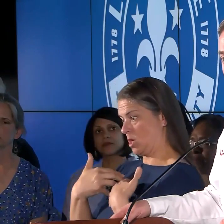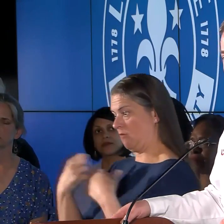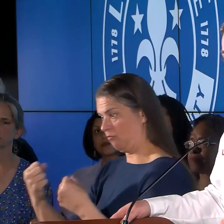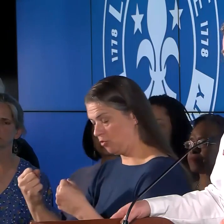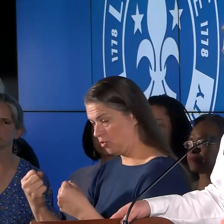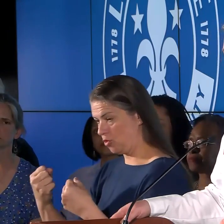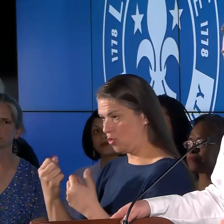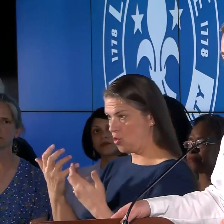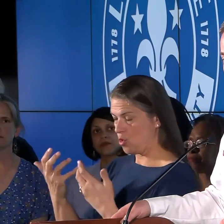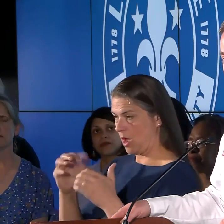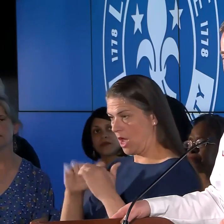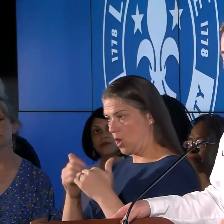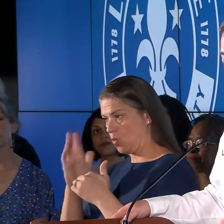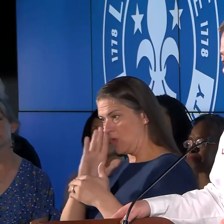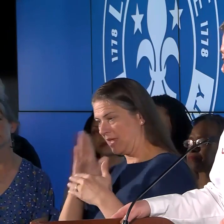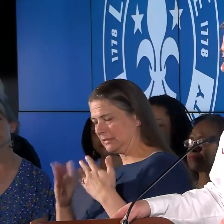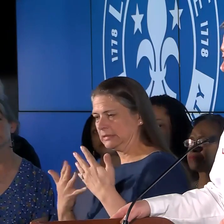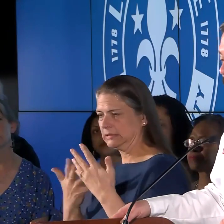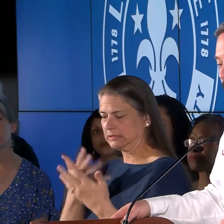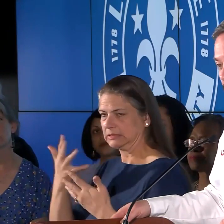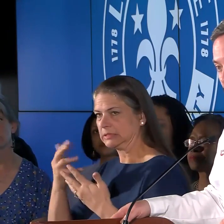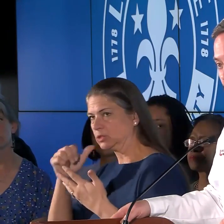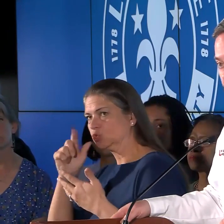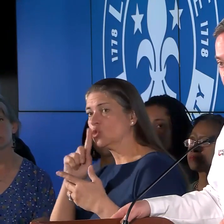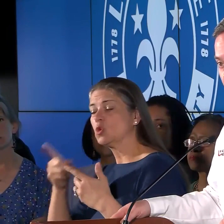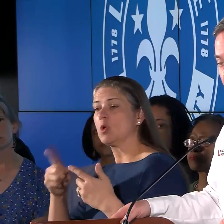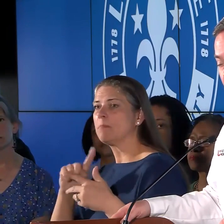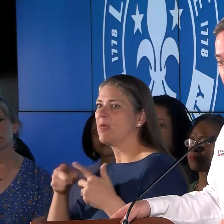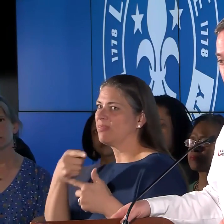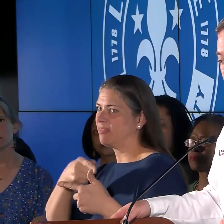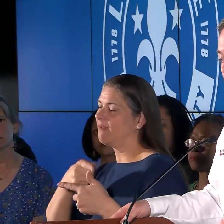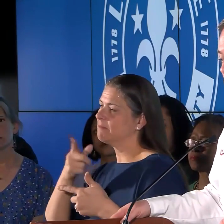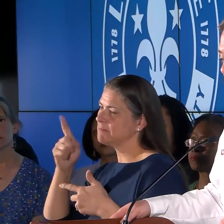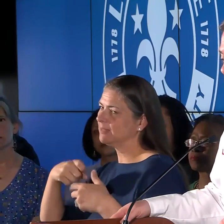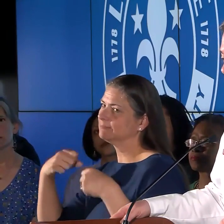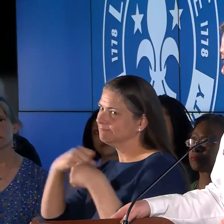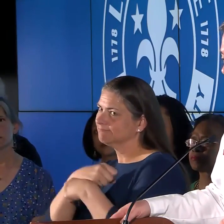of their overall care. They've got long road ahead of them. But if we can get